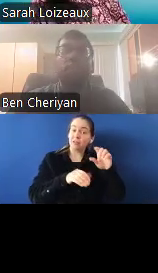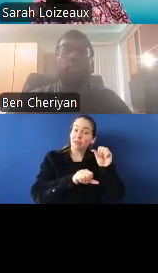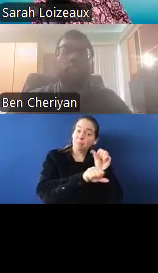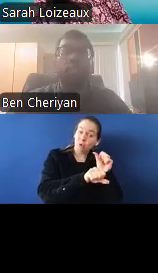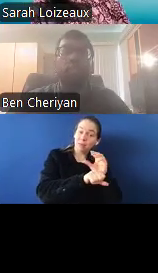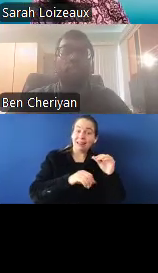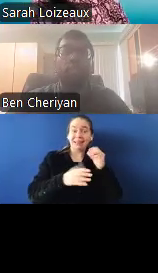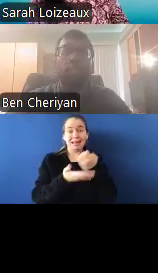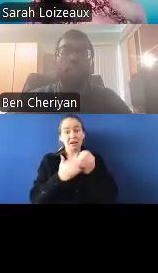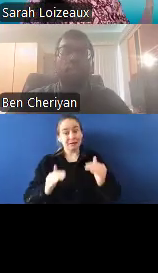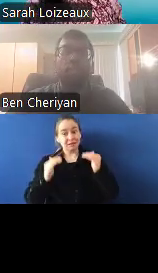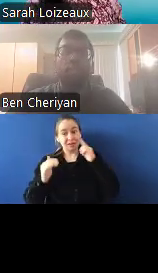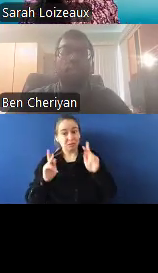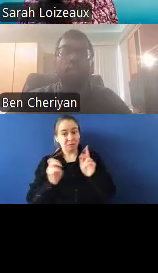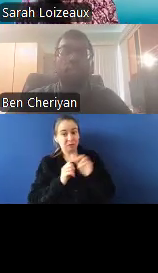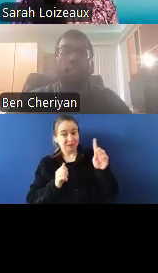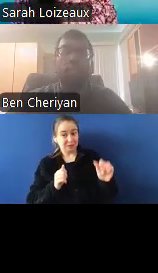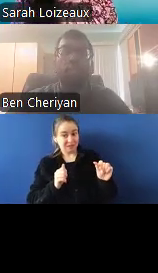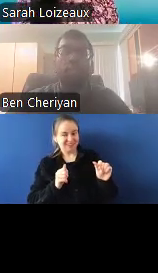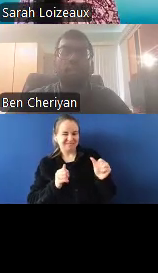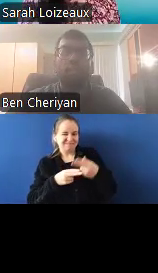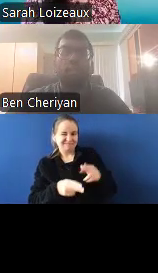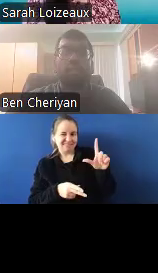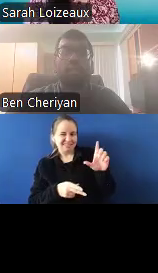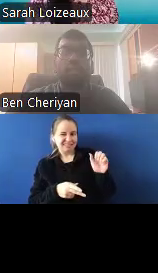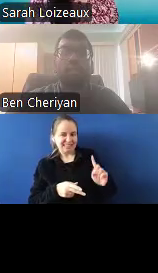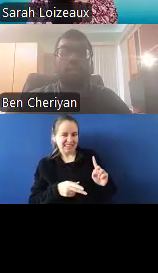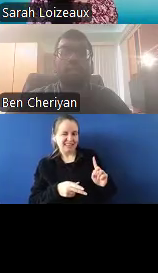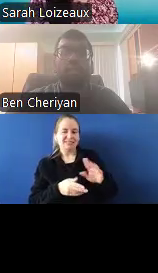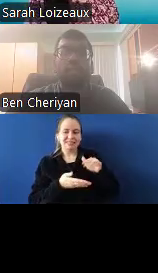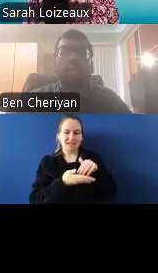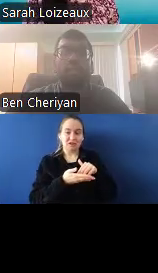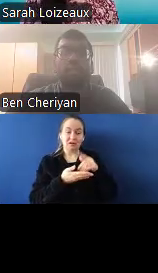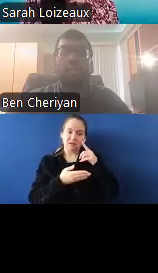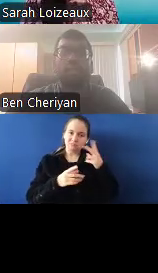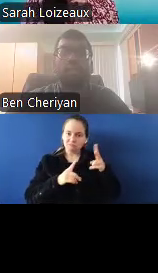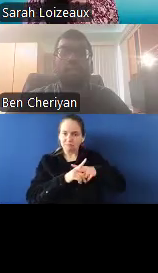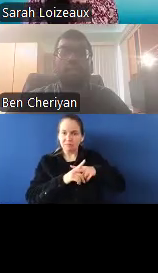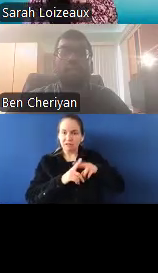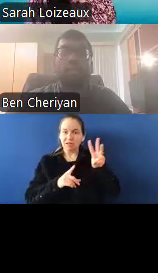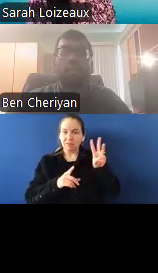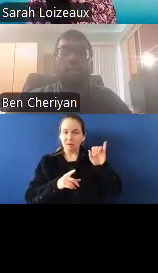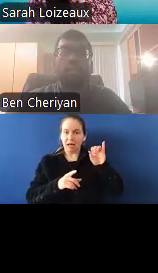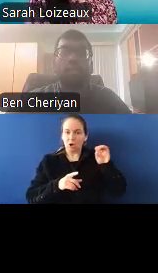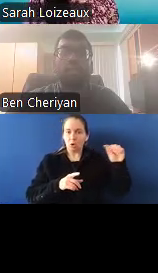of People with Disabilities, the LEAD Center, in the implementation of WIOA to increase employment